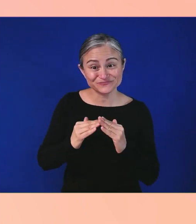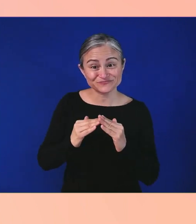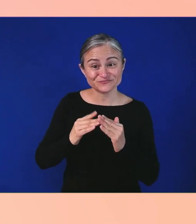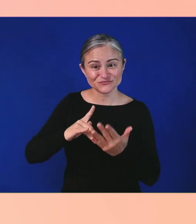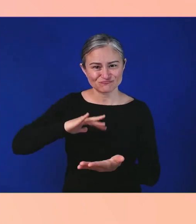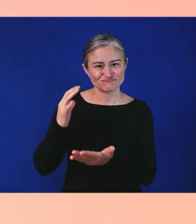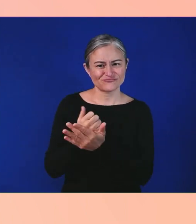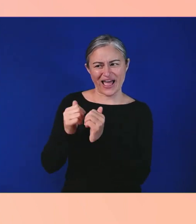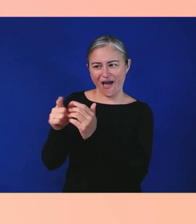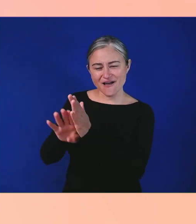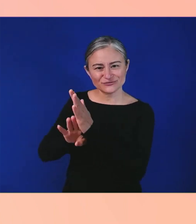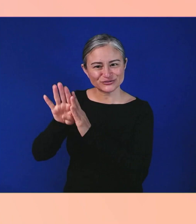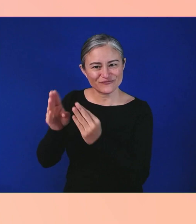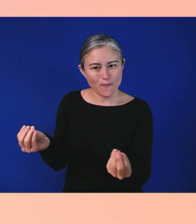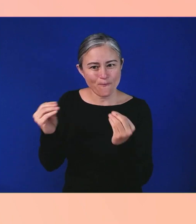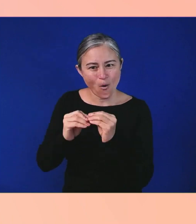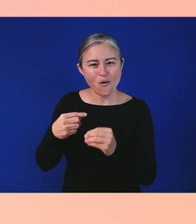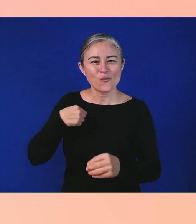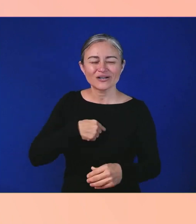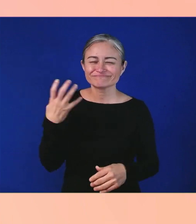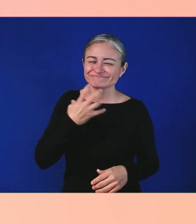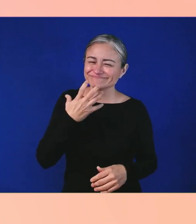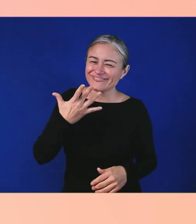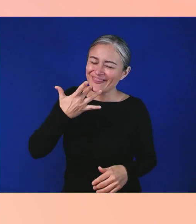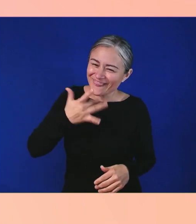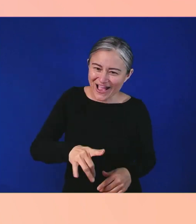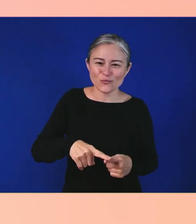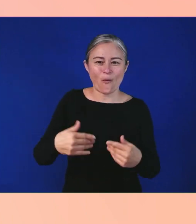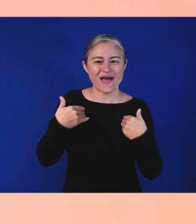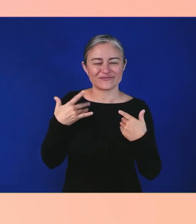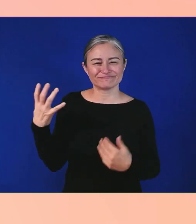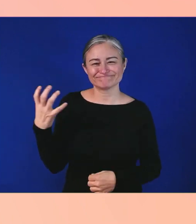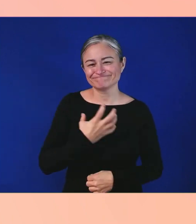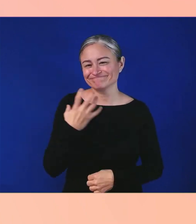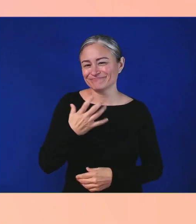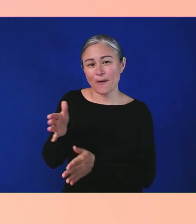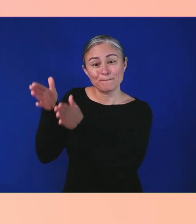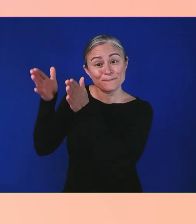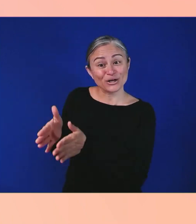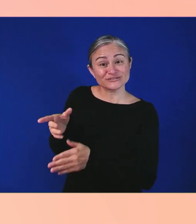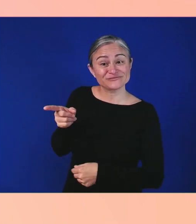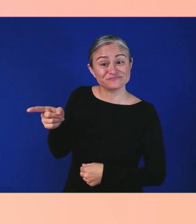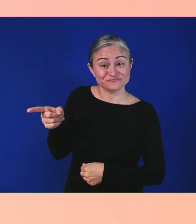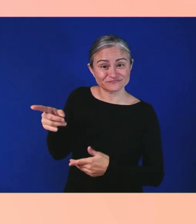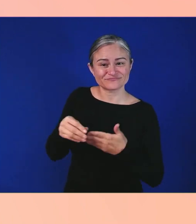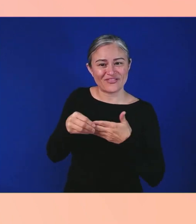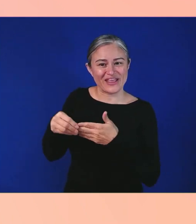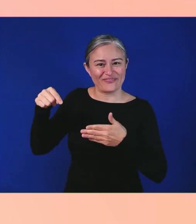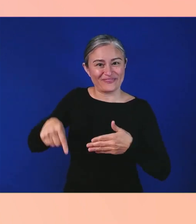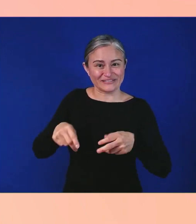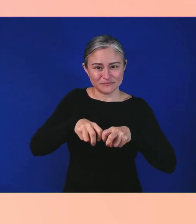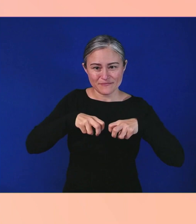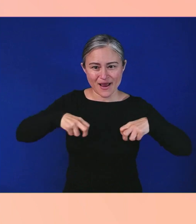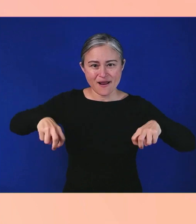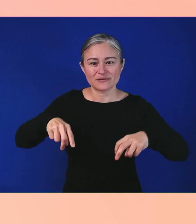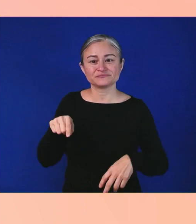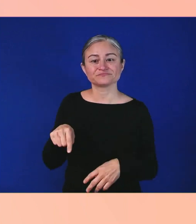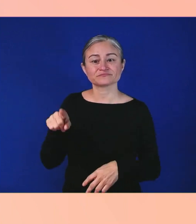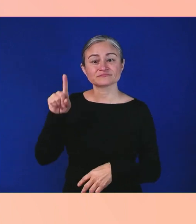to have an amazing person at the helm of this panel. Deaf advocate, online personality and host and creator of the MELMIRA Show,